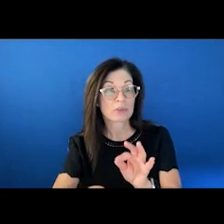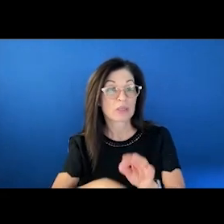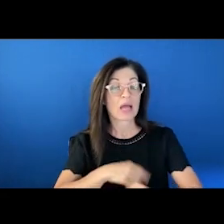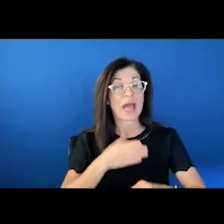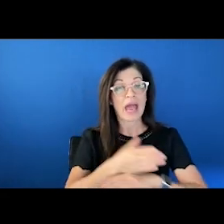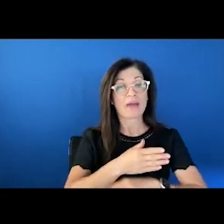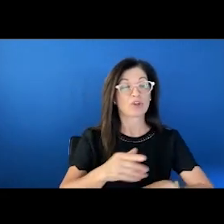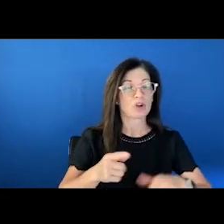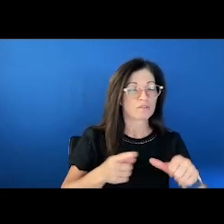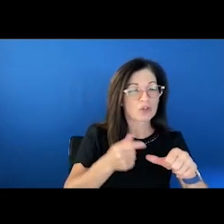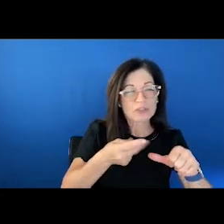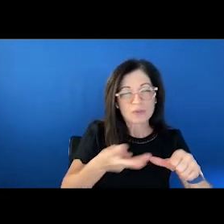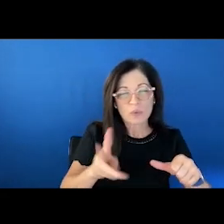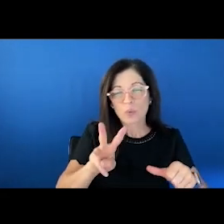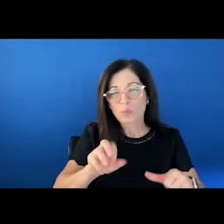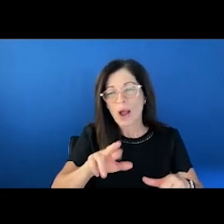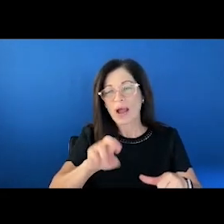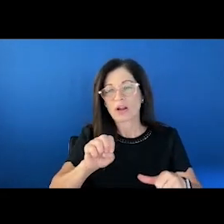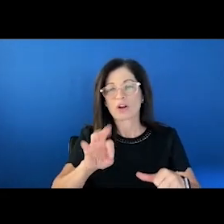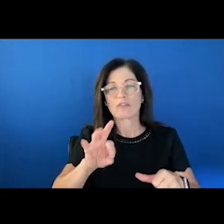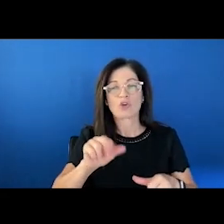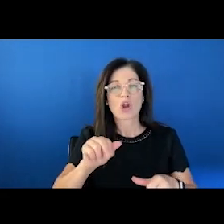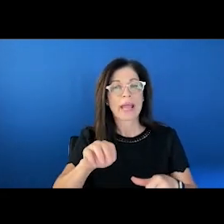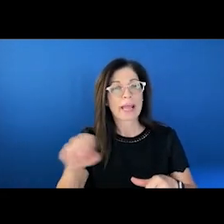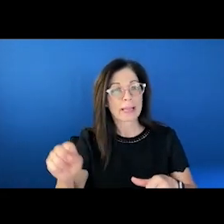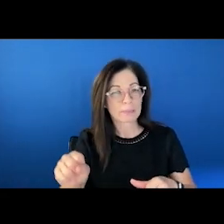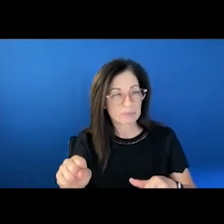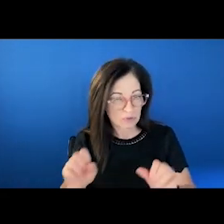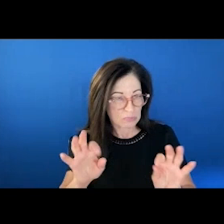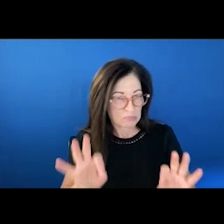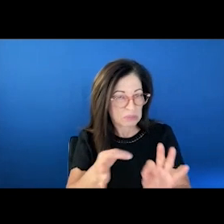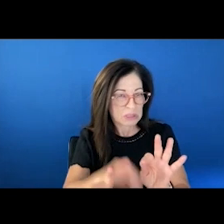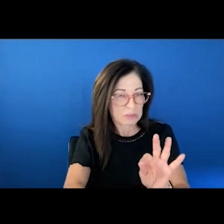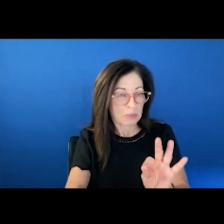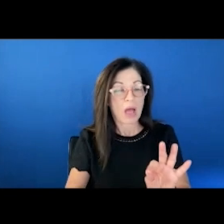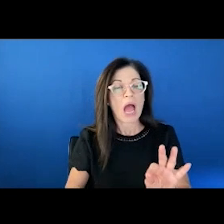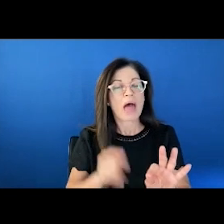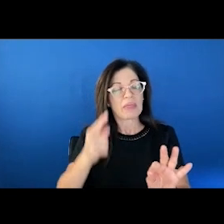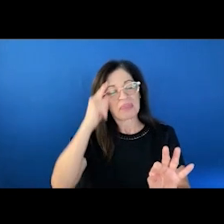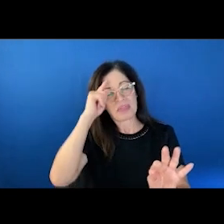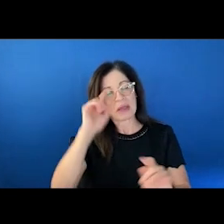of the website, pretend you’re a brand-new user. If you can’t find what you’re looking for with